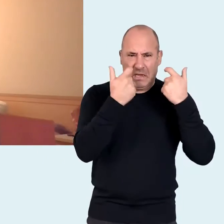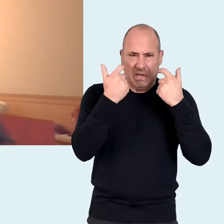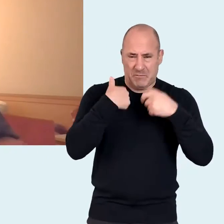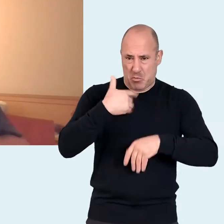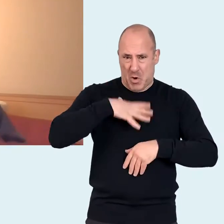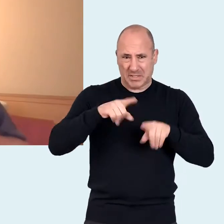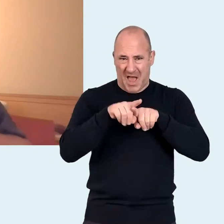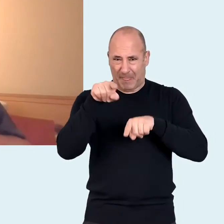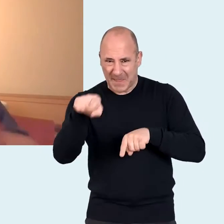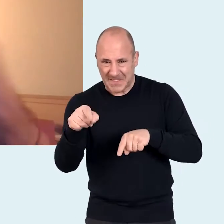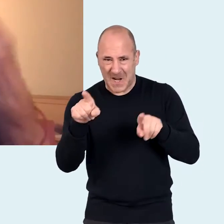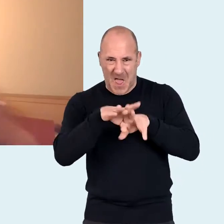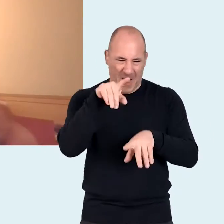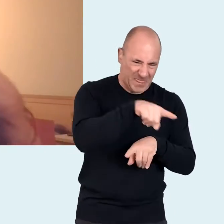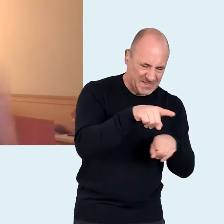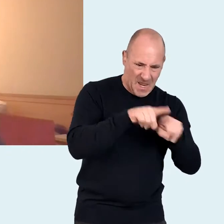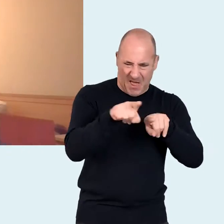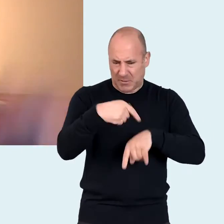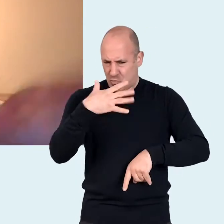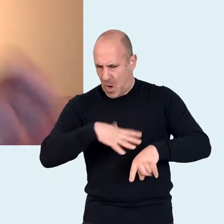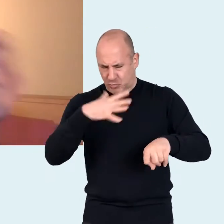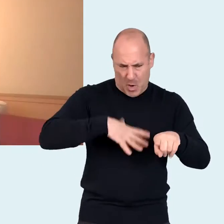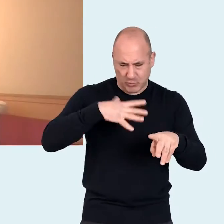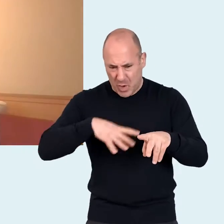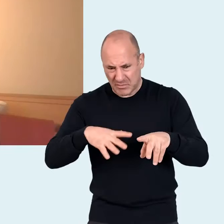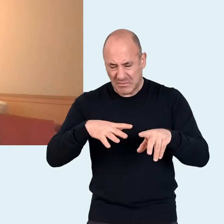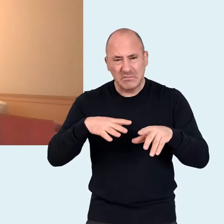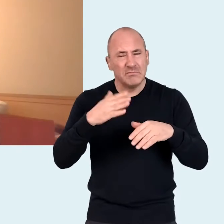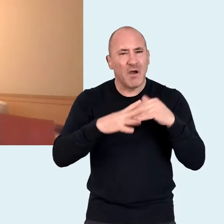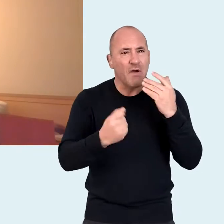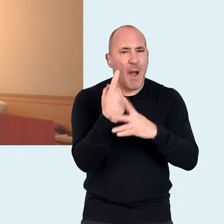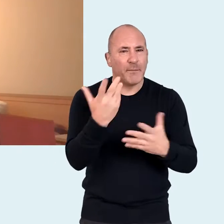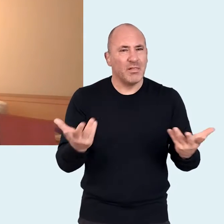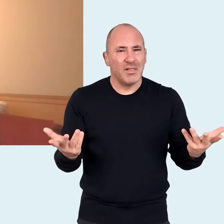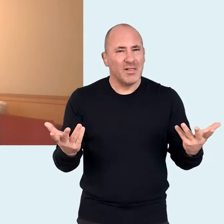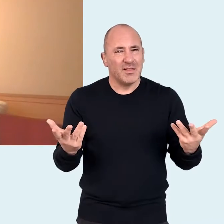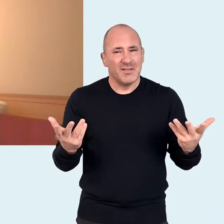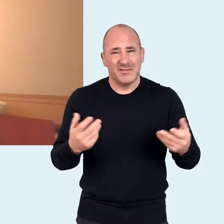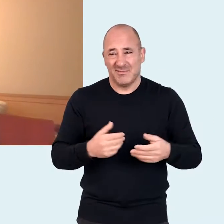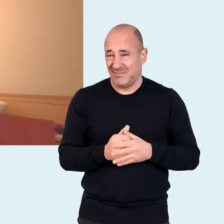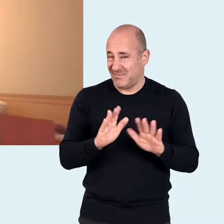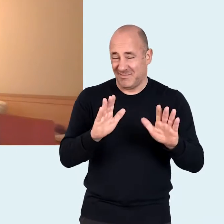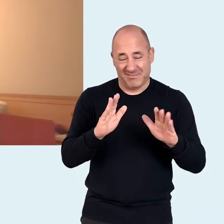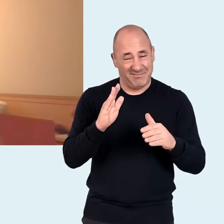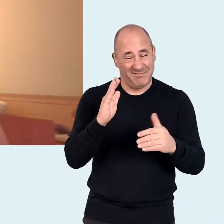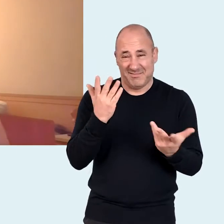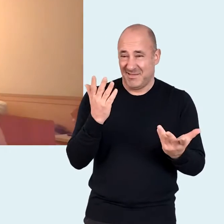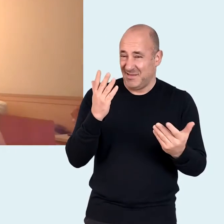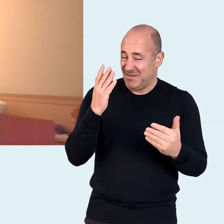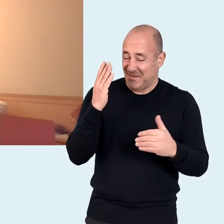me anyway, if I start thinking, I say, "OK, I want it to go this way, this way, this way,"